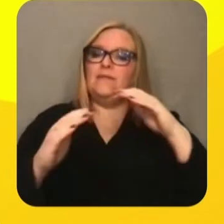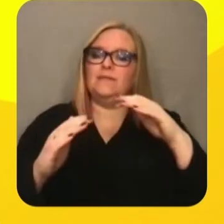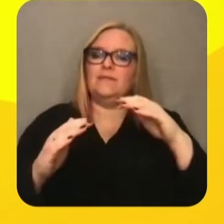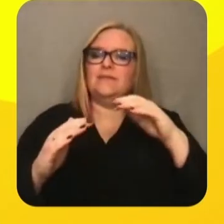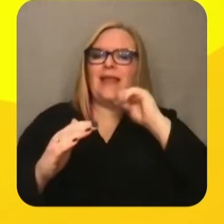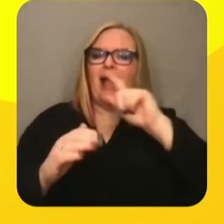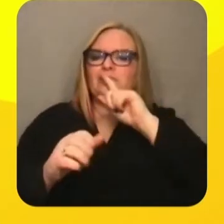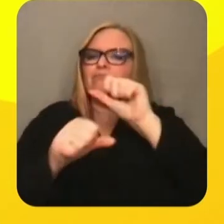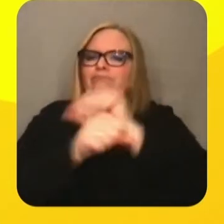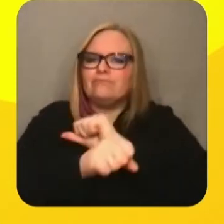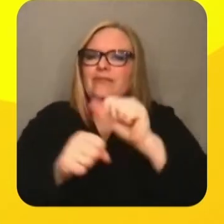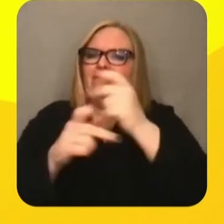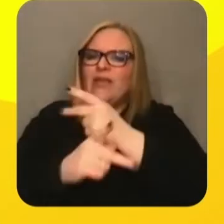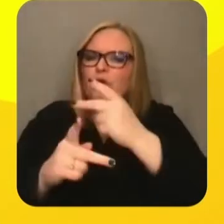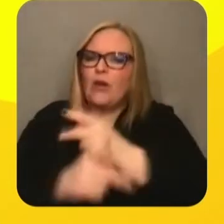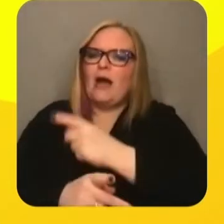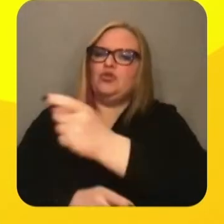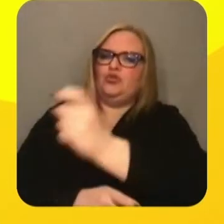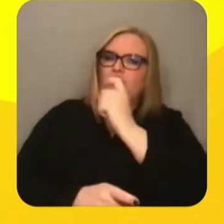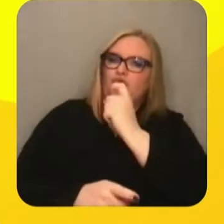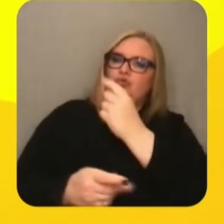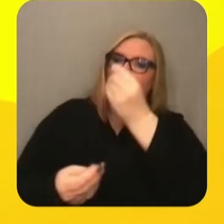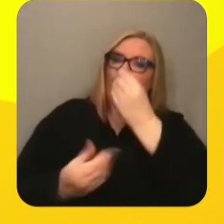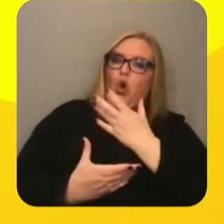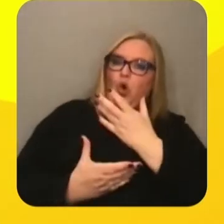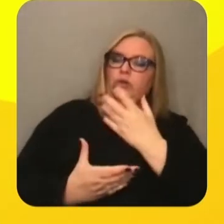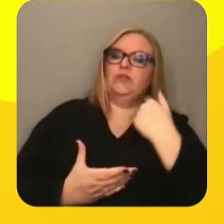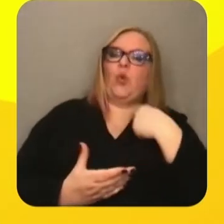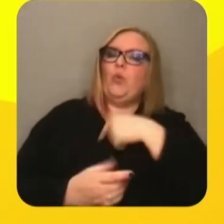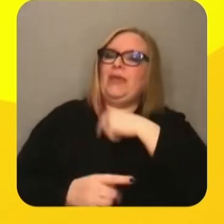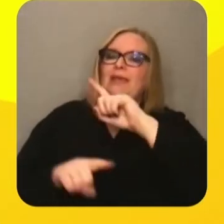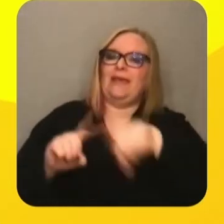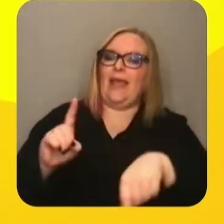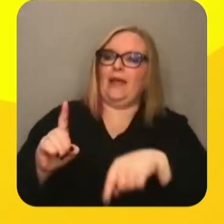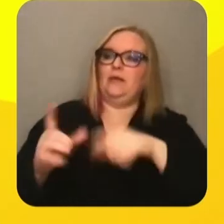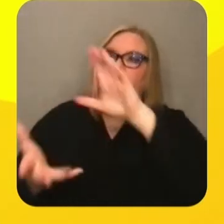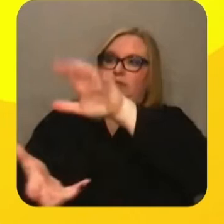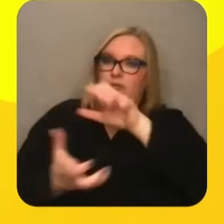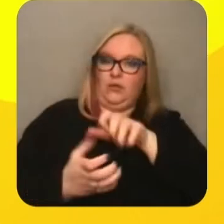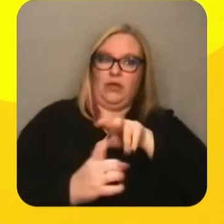So there is no muscle that we can take and apply towards other context. We're all learning and all sharing there.